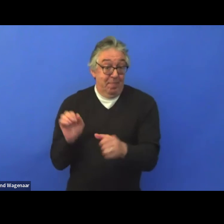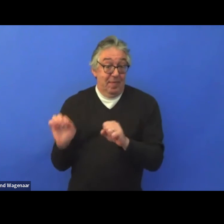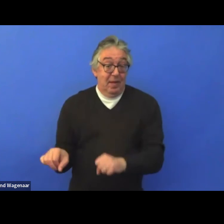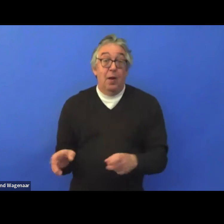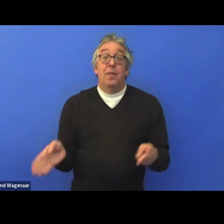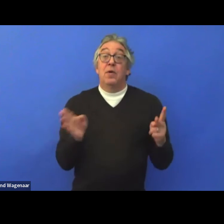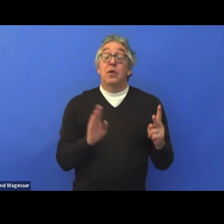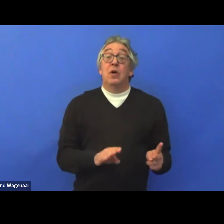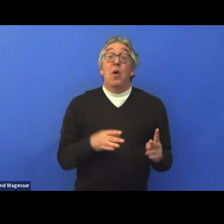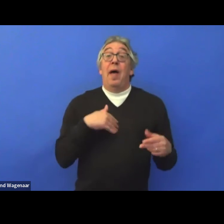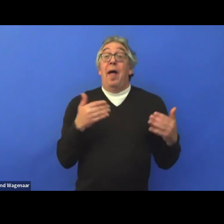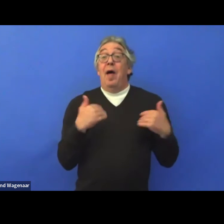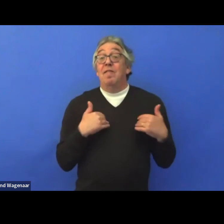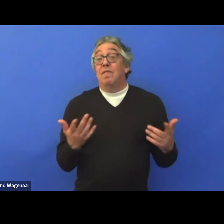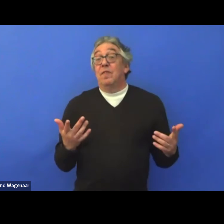and reviewing where we'd do a deep dive.